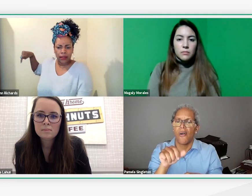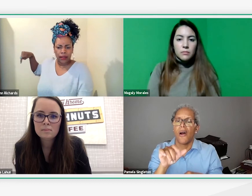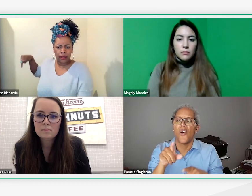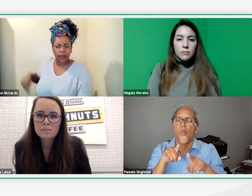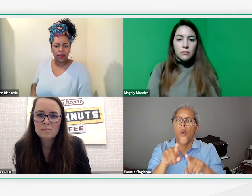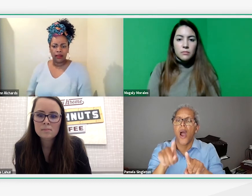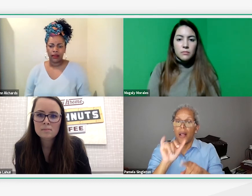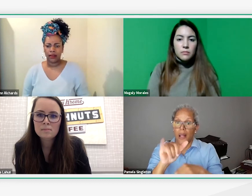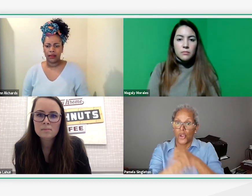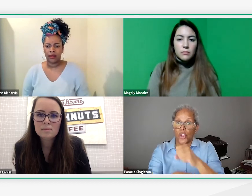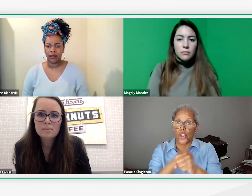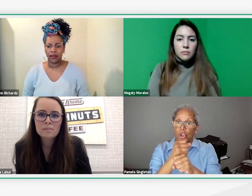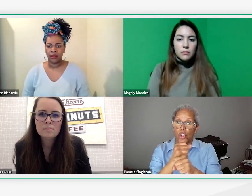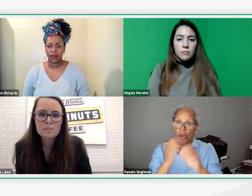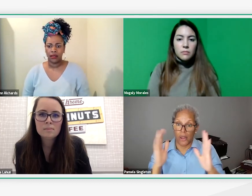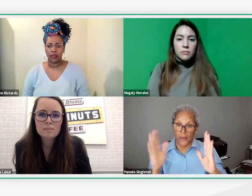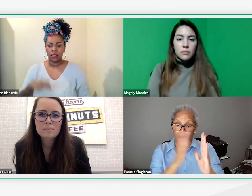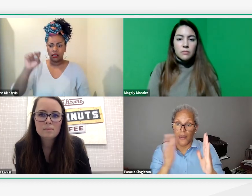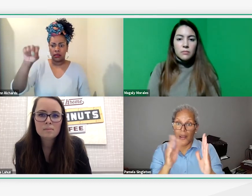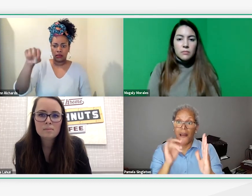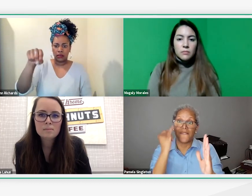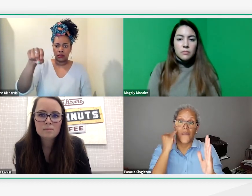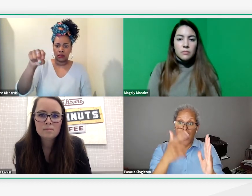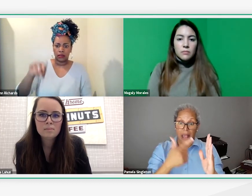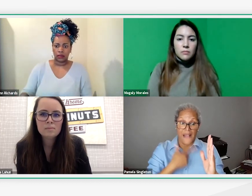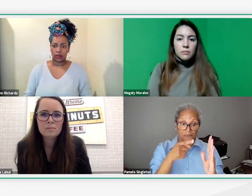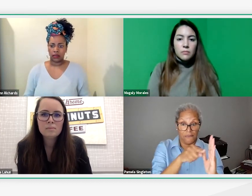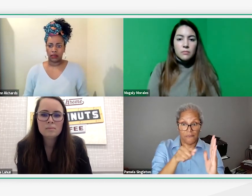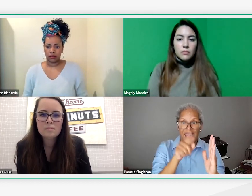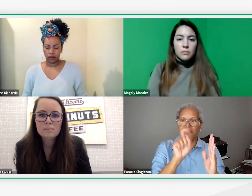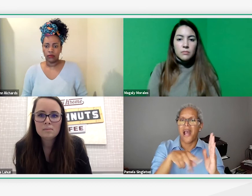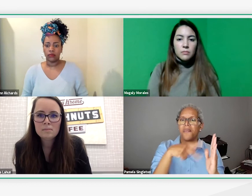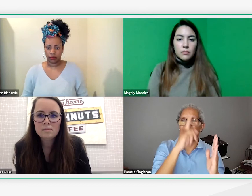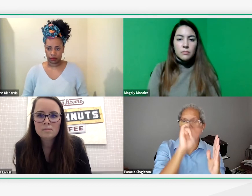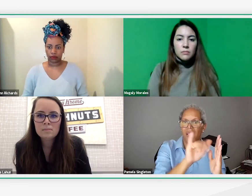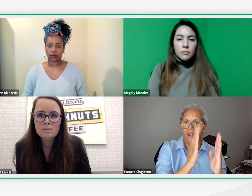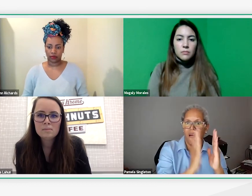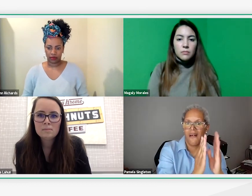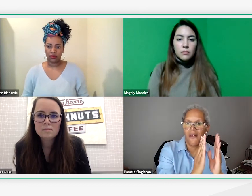it be impossible to owe in my previous state? >>PAMELA SINGLETON: It depends on if you lived in